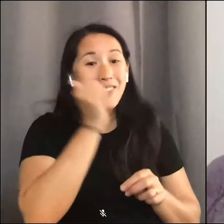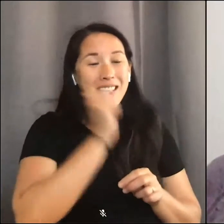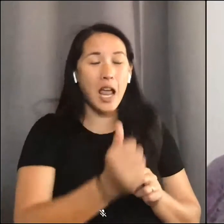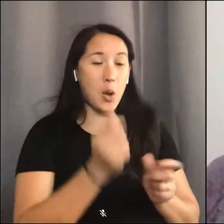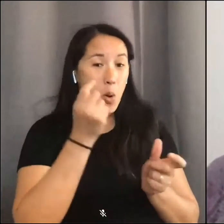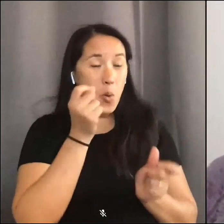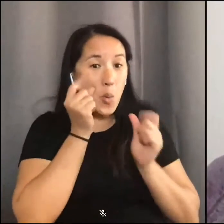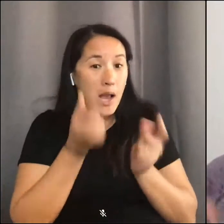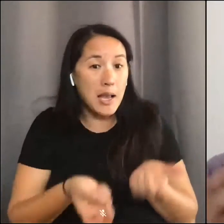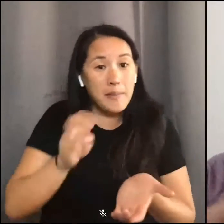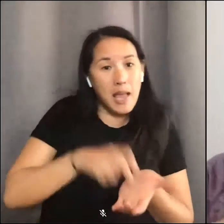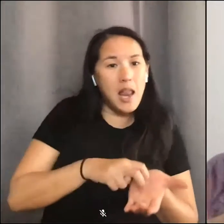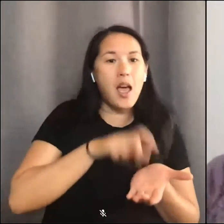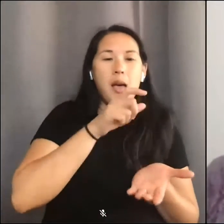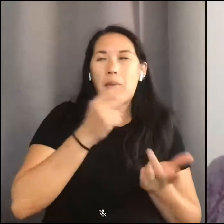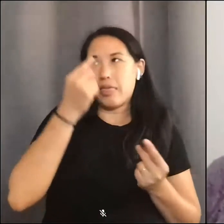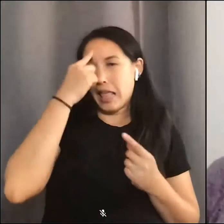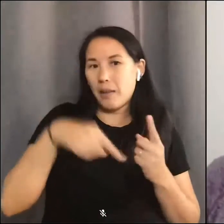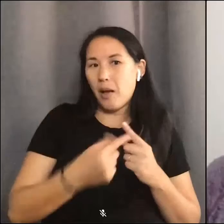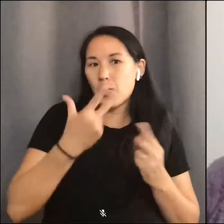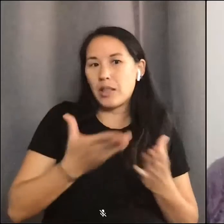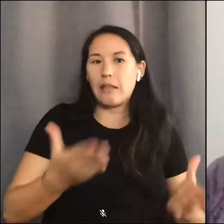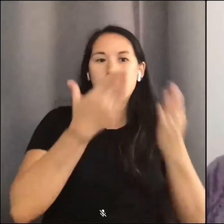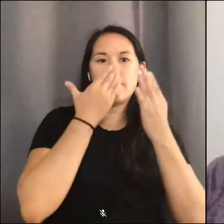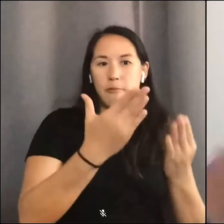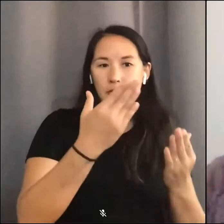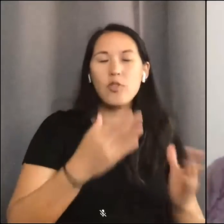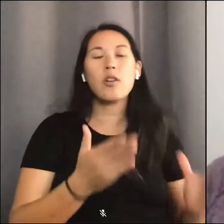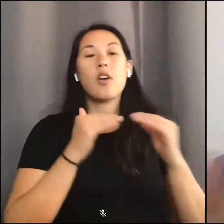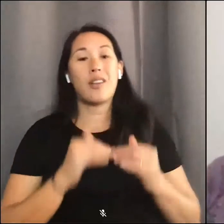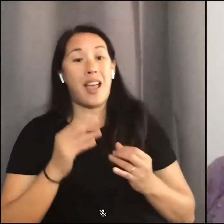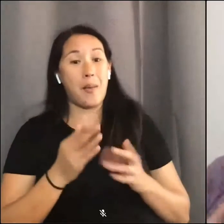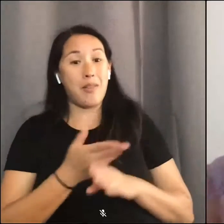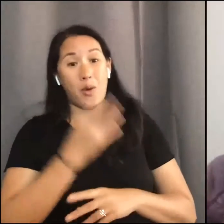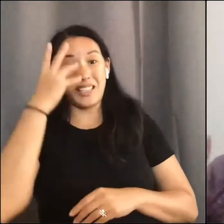write it in a journal do a video journal do a voice do a whatever way that you can get it from